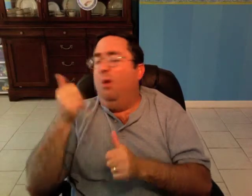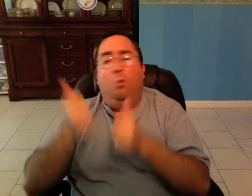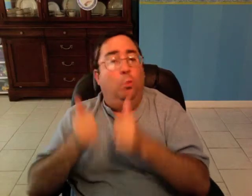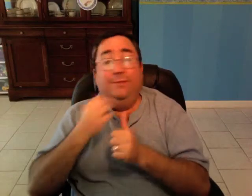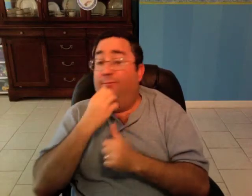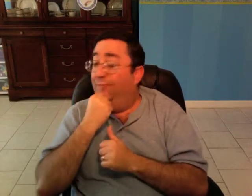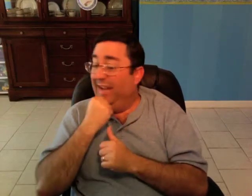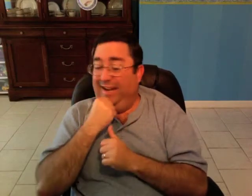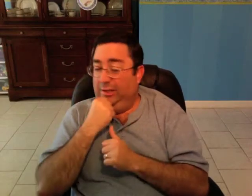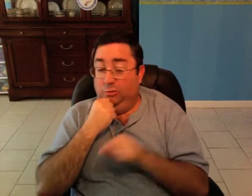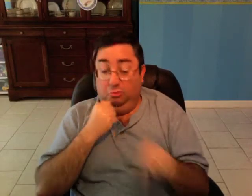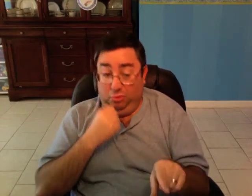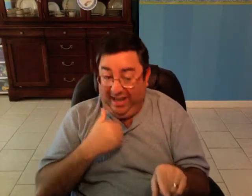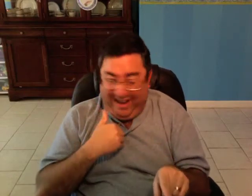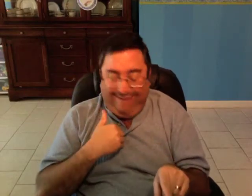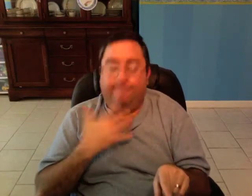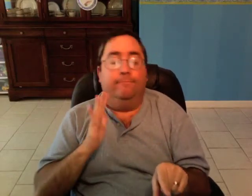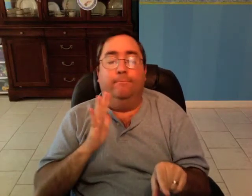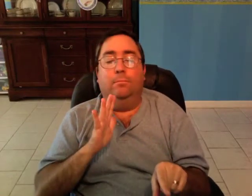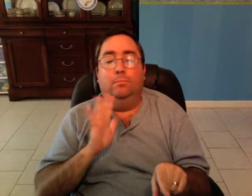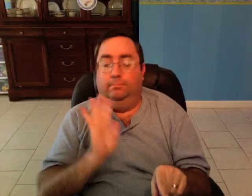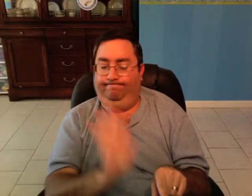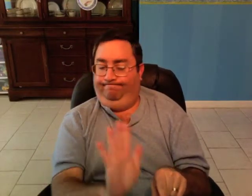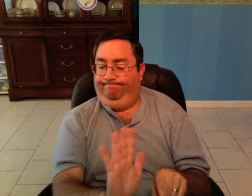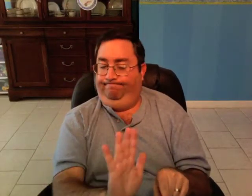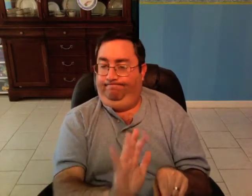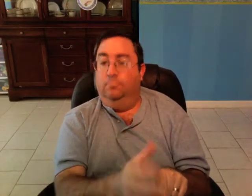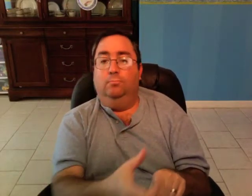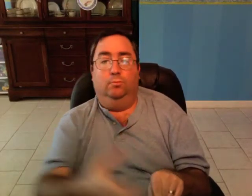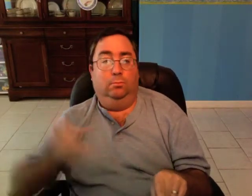and which values that should be taken or withheld from you."